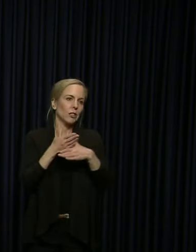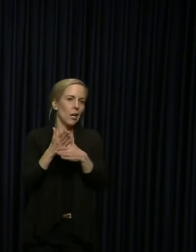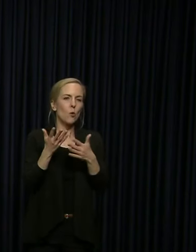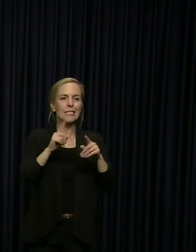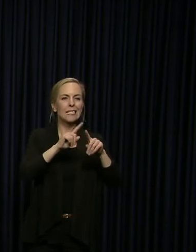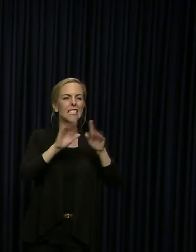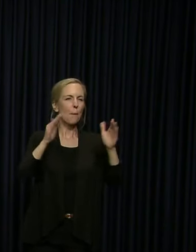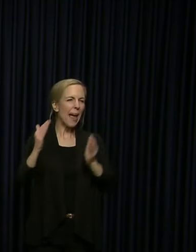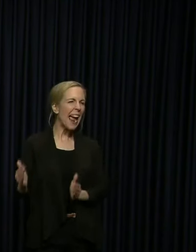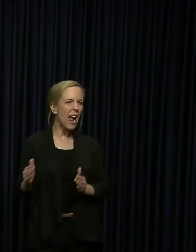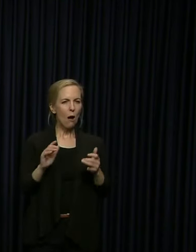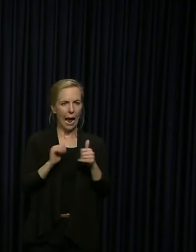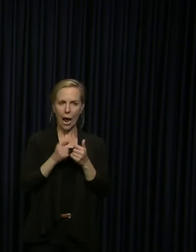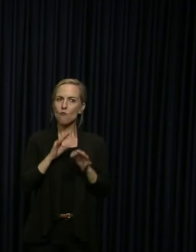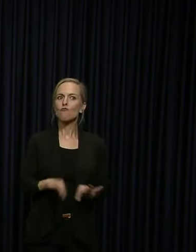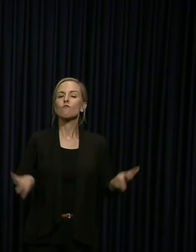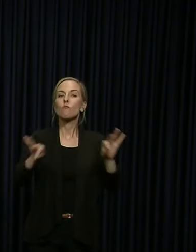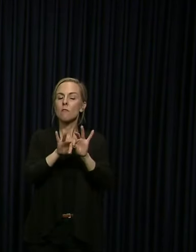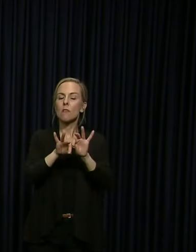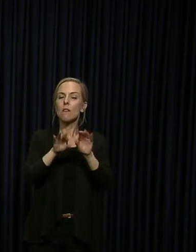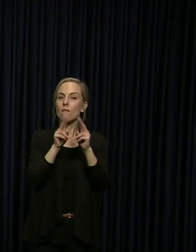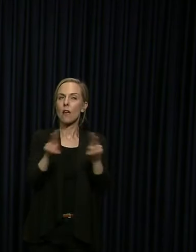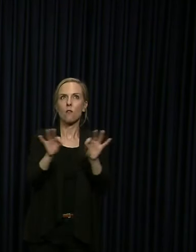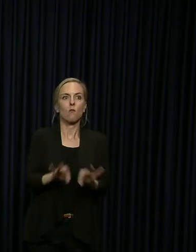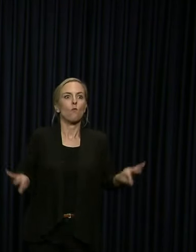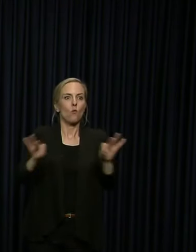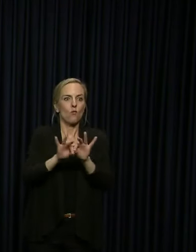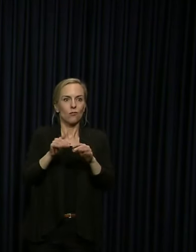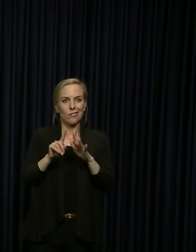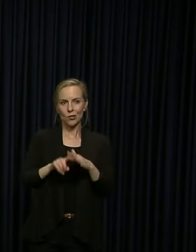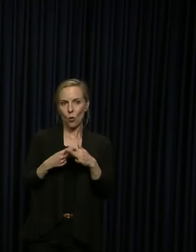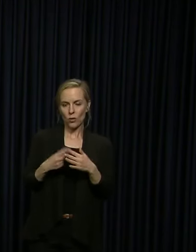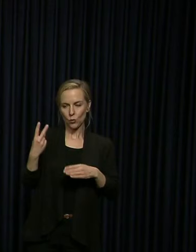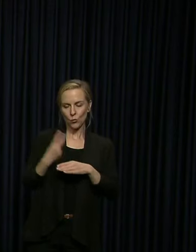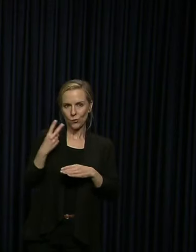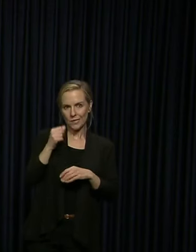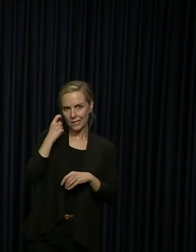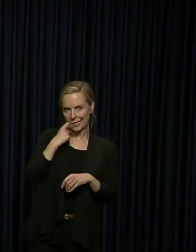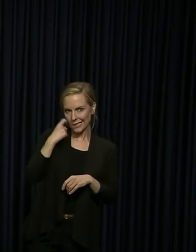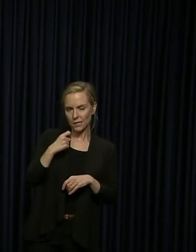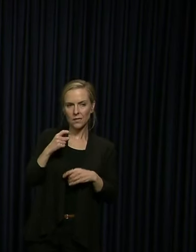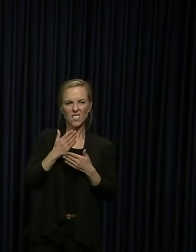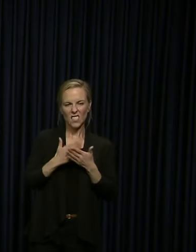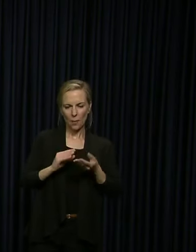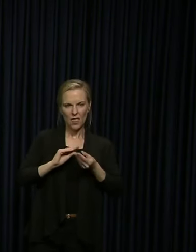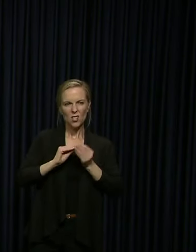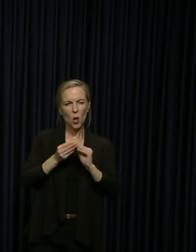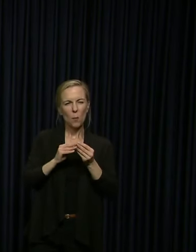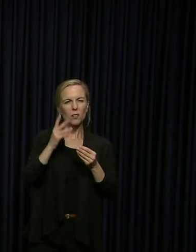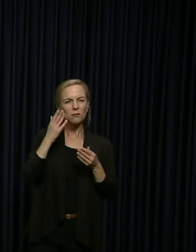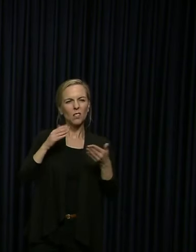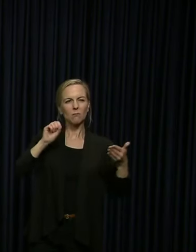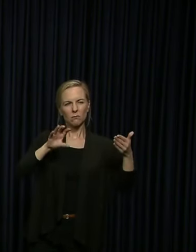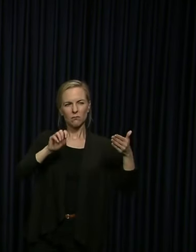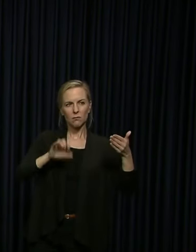WHITE HOUSE'S NUMBERS ARE MORE ON THE OPTIMISTIC SIDE THAT WE SAW. WE CERTAINLY HOPE THAT WEANED UP